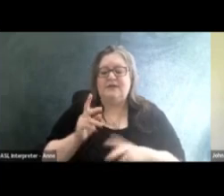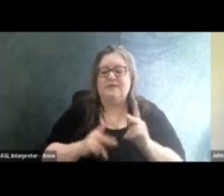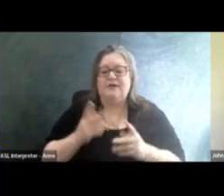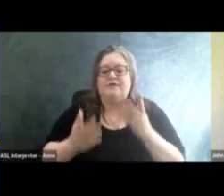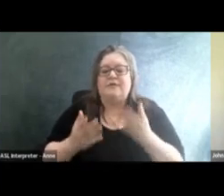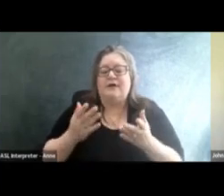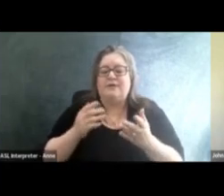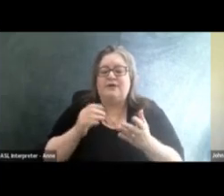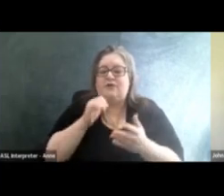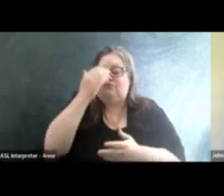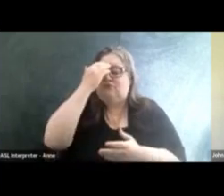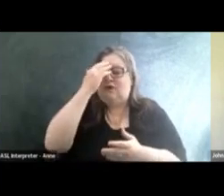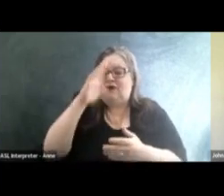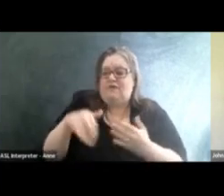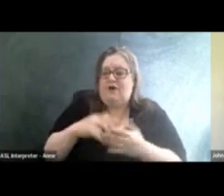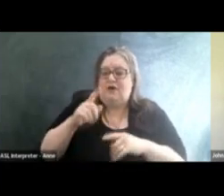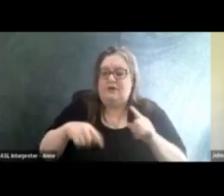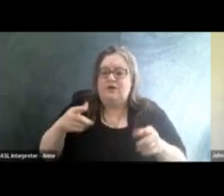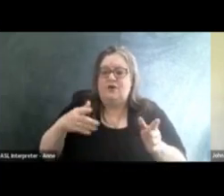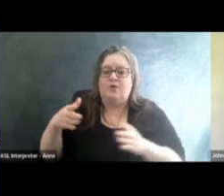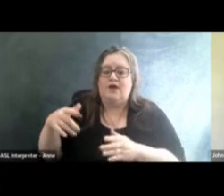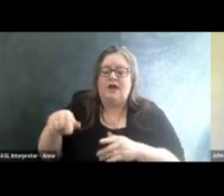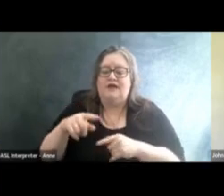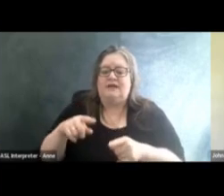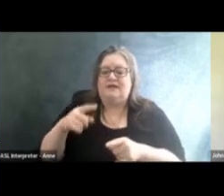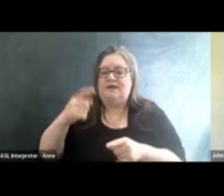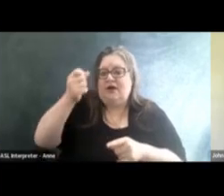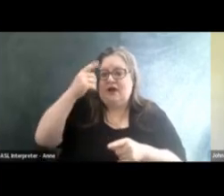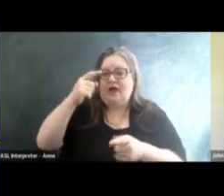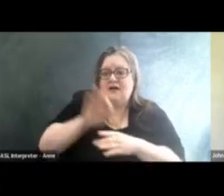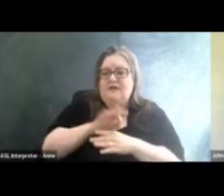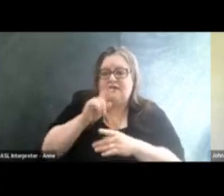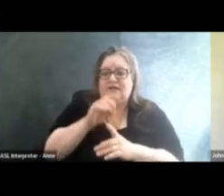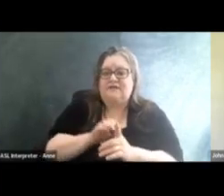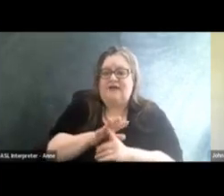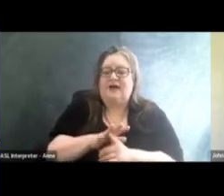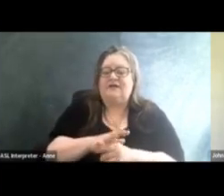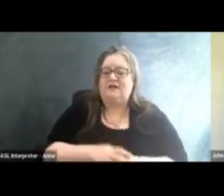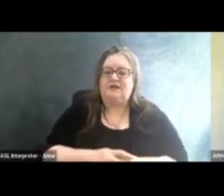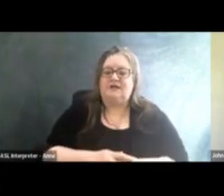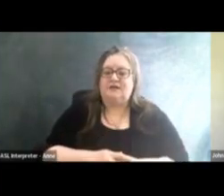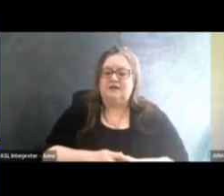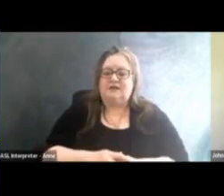aware of all the ways in which their cognitive function is being affected, and so you do